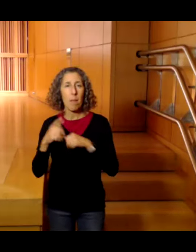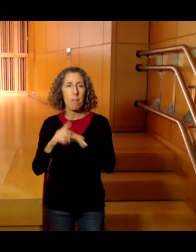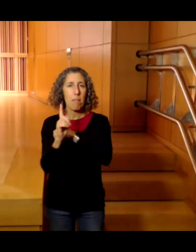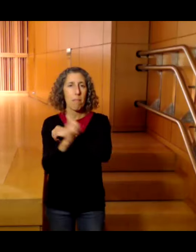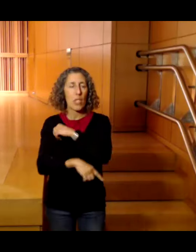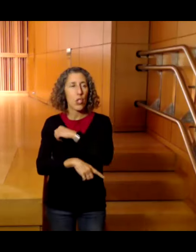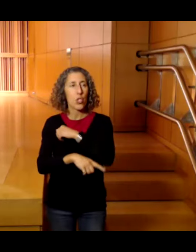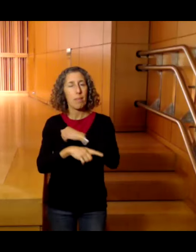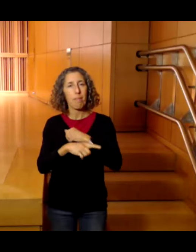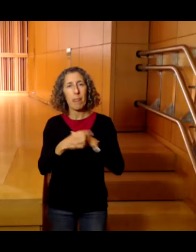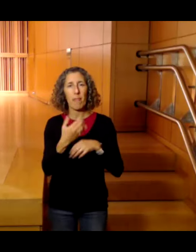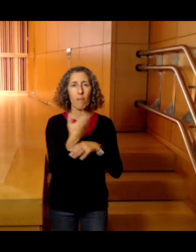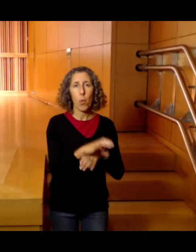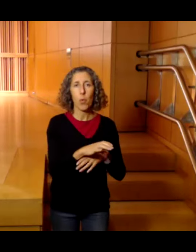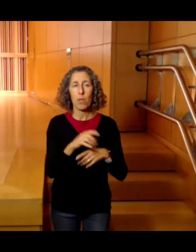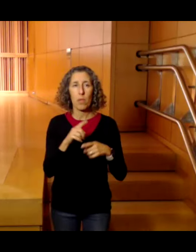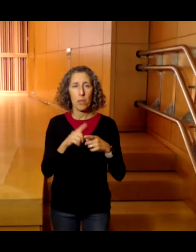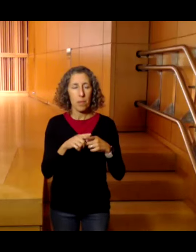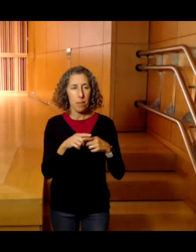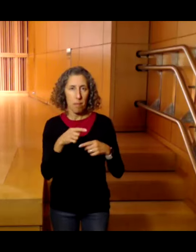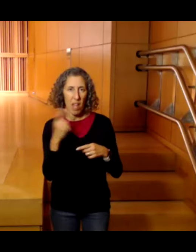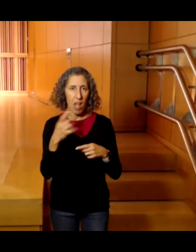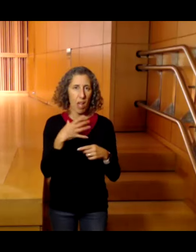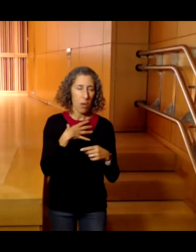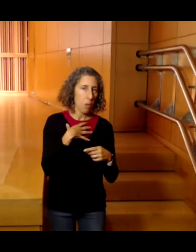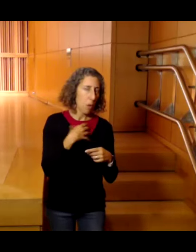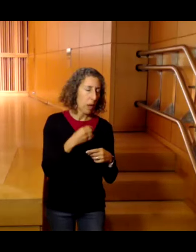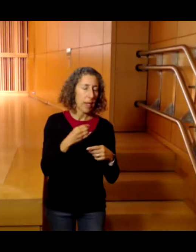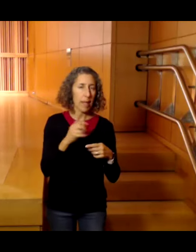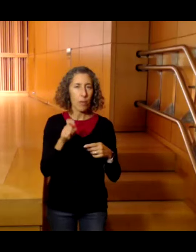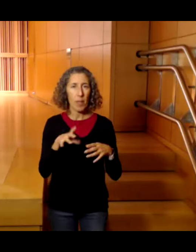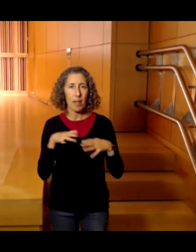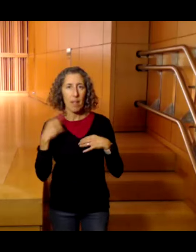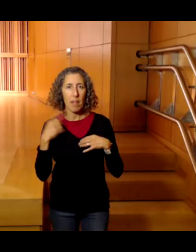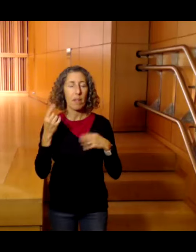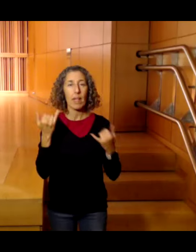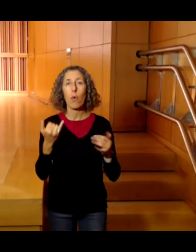To accept the elemental solace of animal. This time, they swam together.